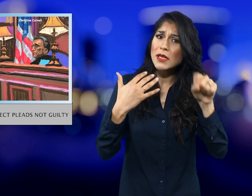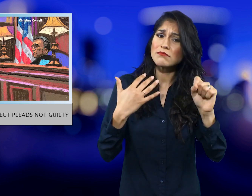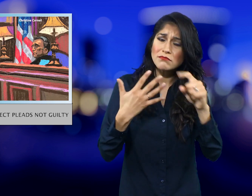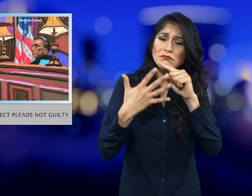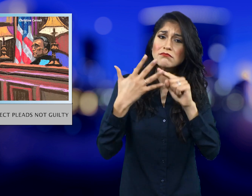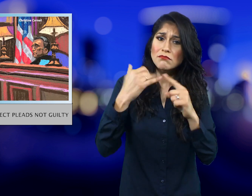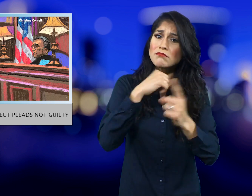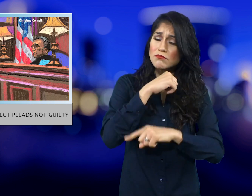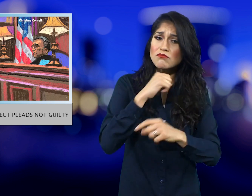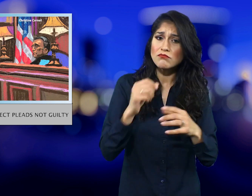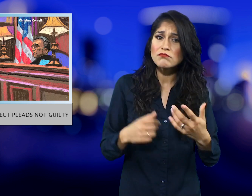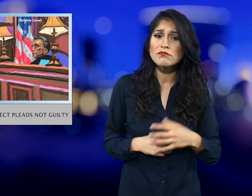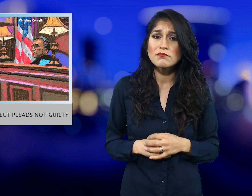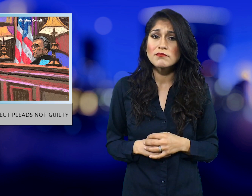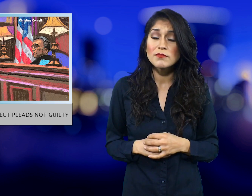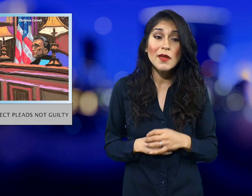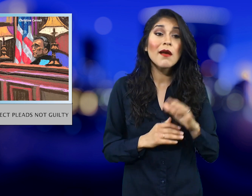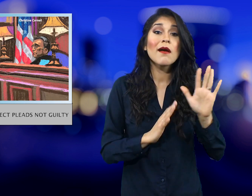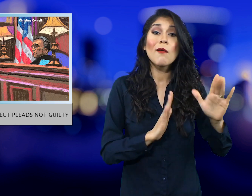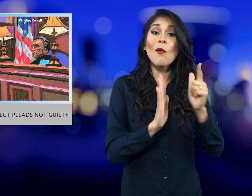the charges.